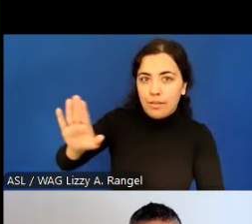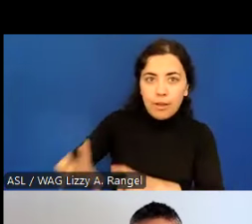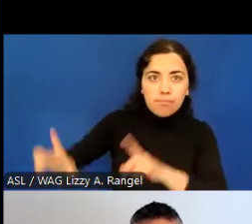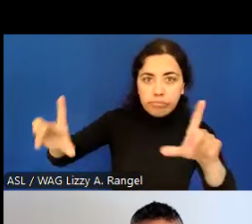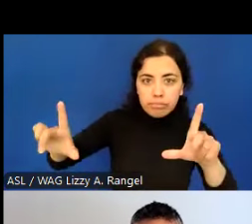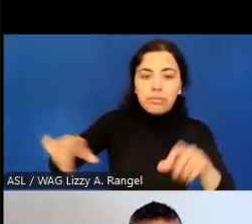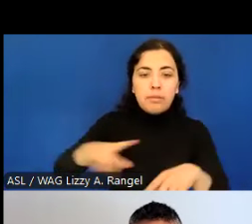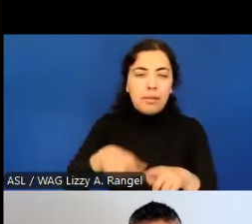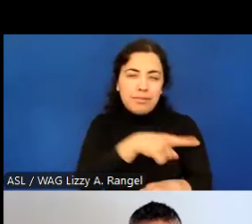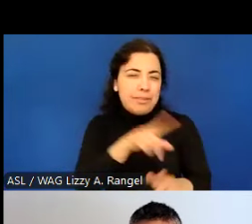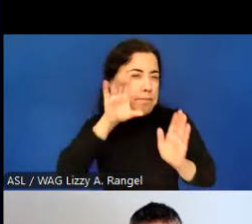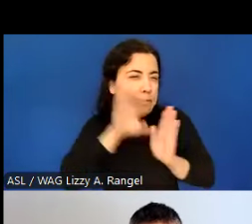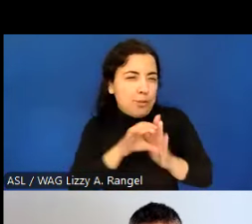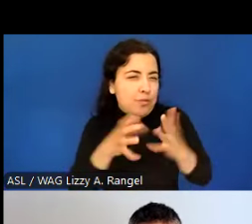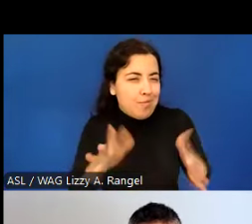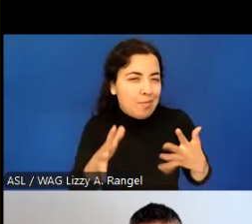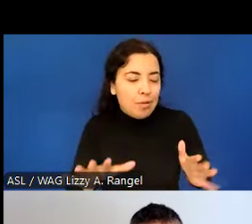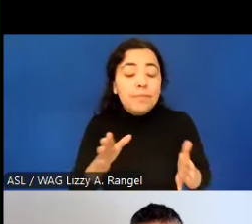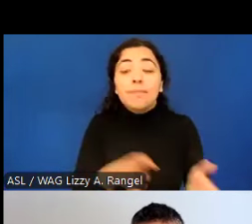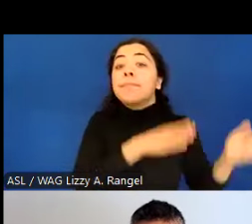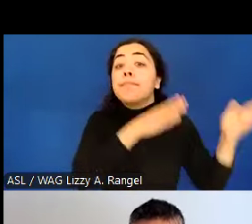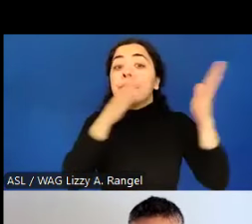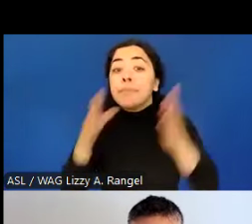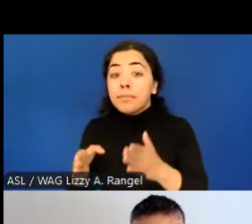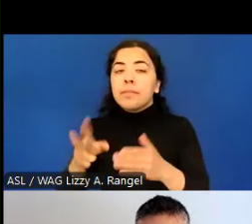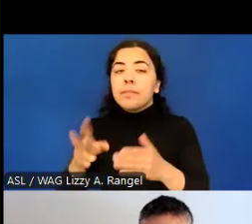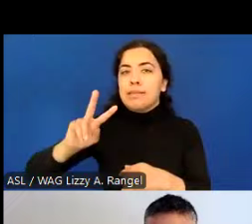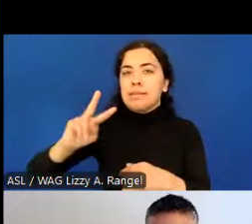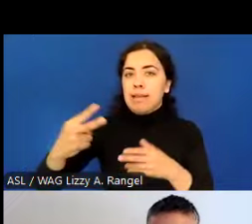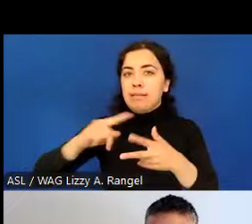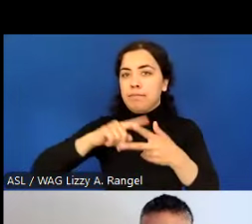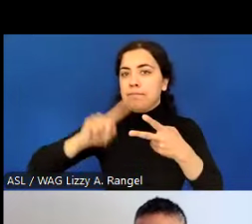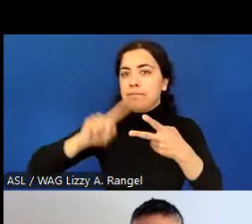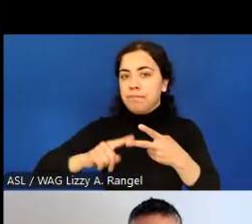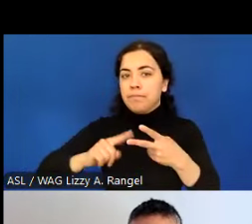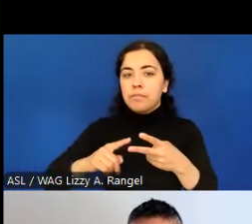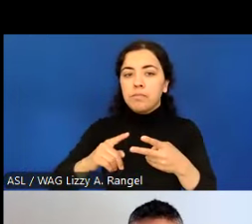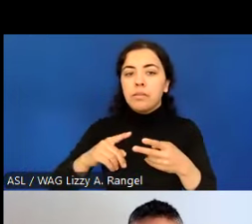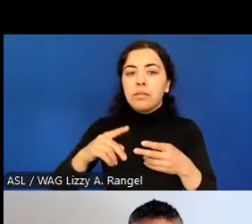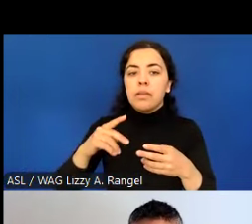On to our second accessibility feature, visual description. This slide shows the symbol for